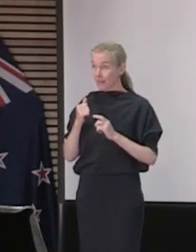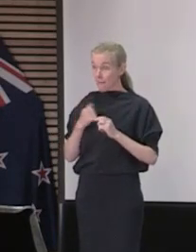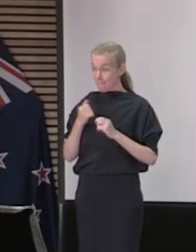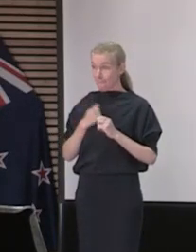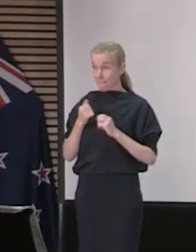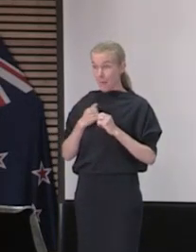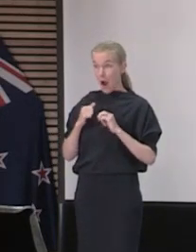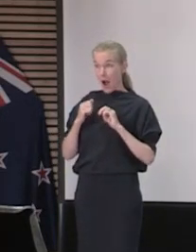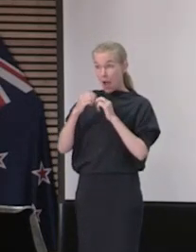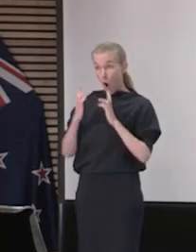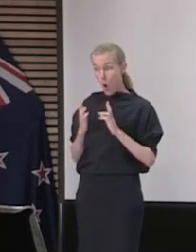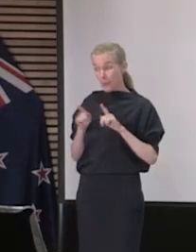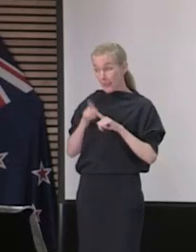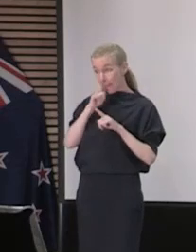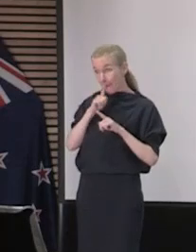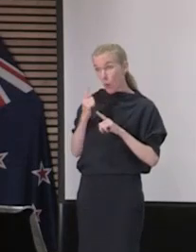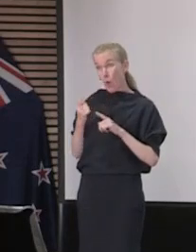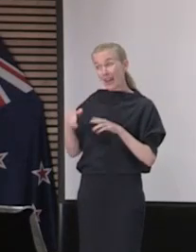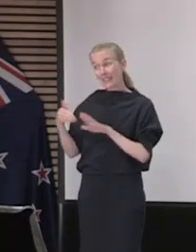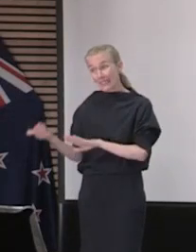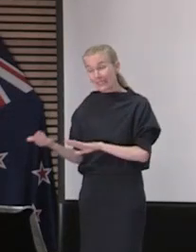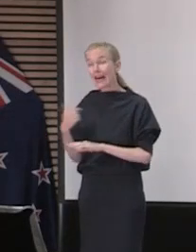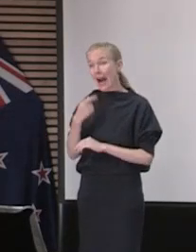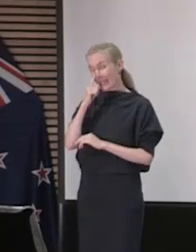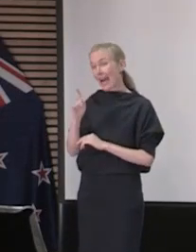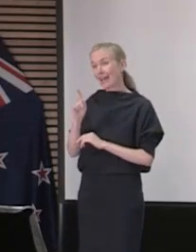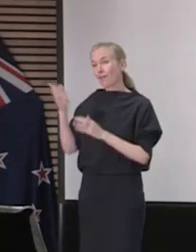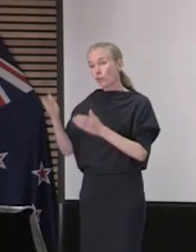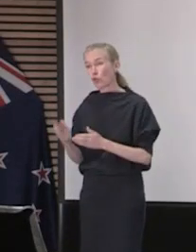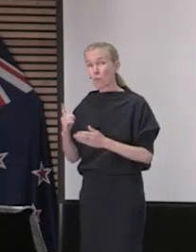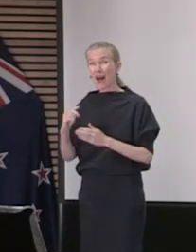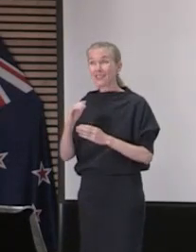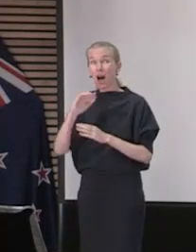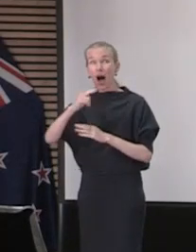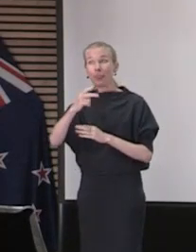But for anyone else, wejust haven't been able to letthat in, because that, ultimately, could